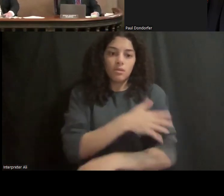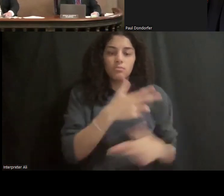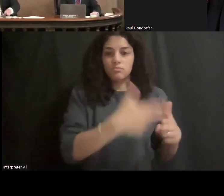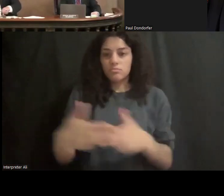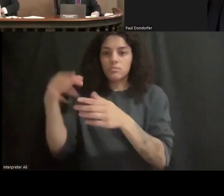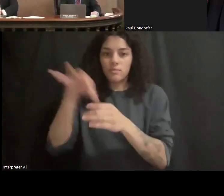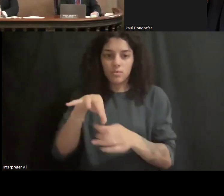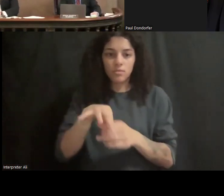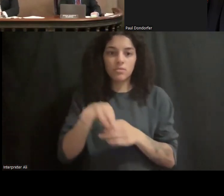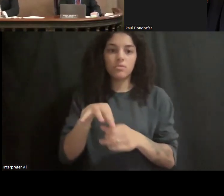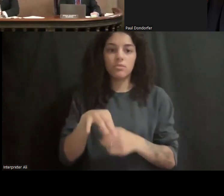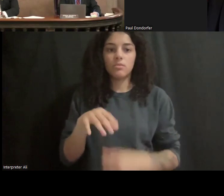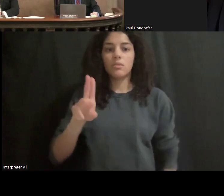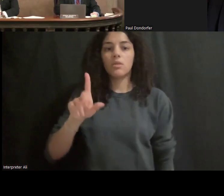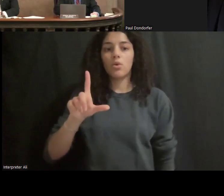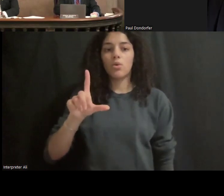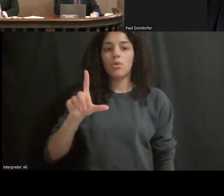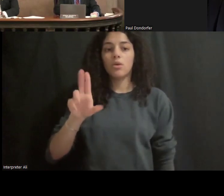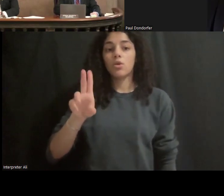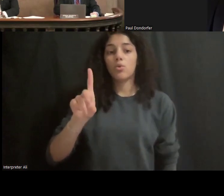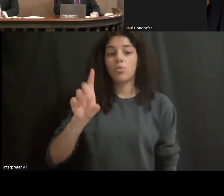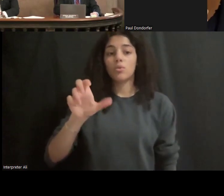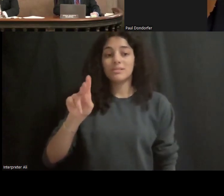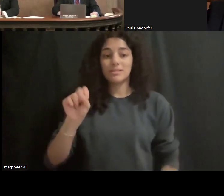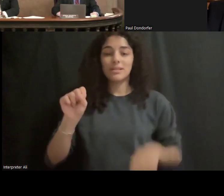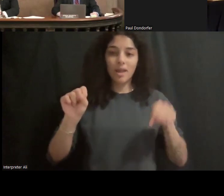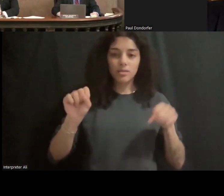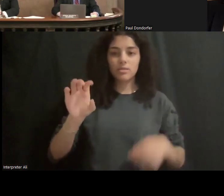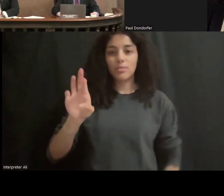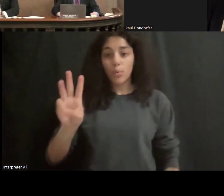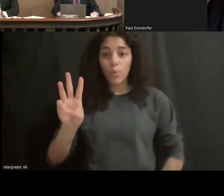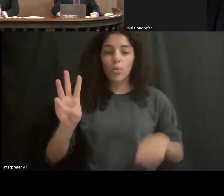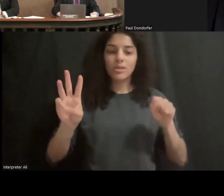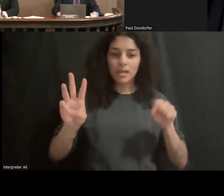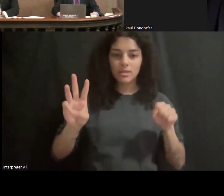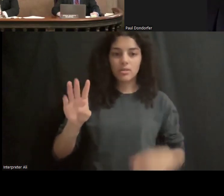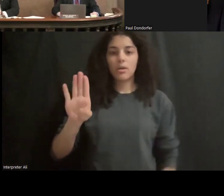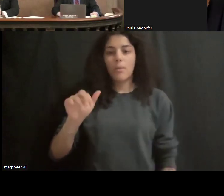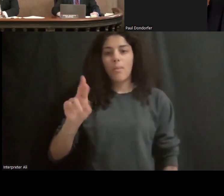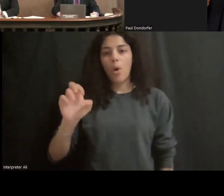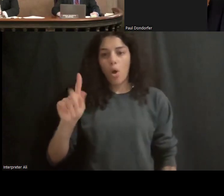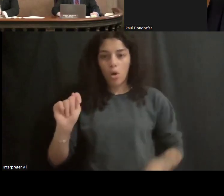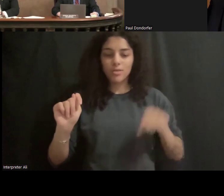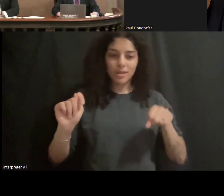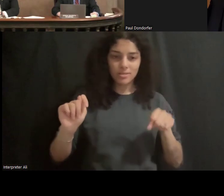Mr Edison Mr Mr votes yes Mr Brew Mr Brew votes yes Miss Barnhart yes Miss Barnhart votes yes